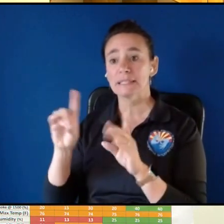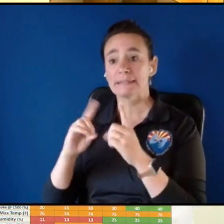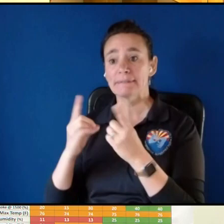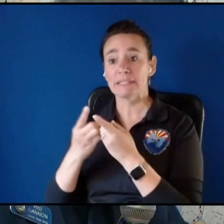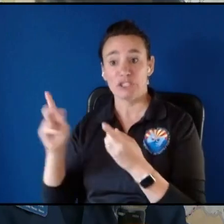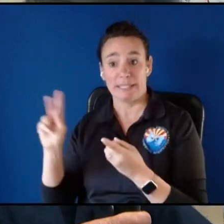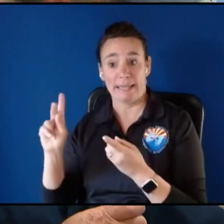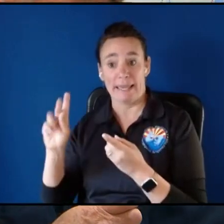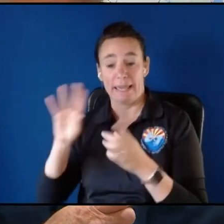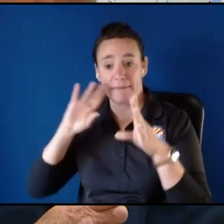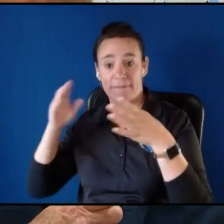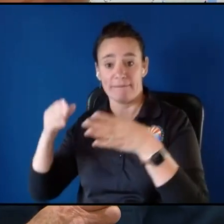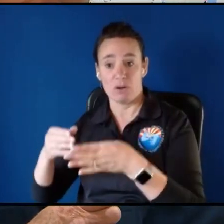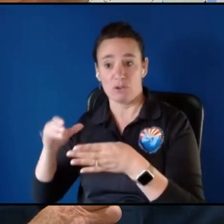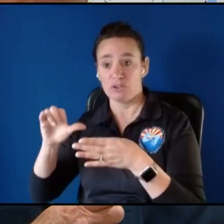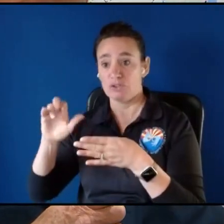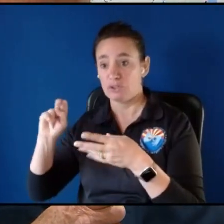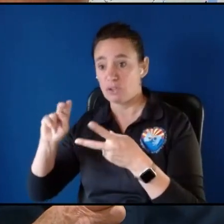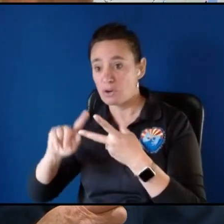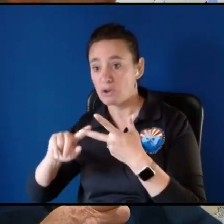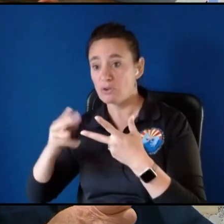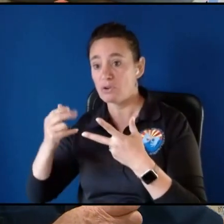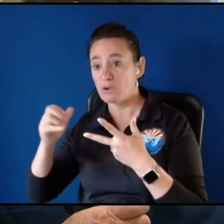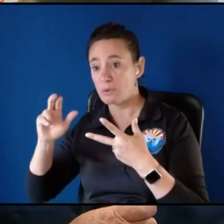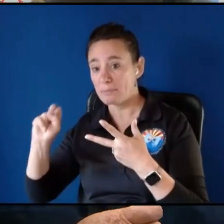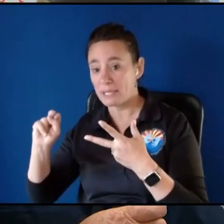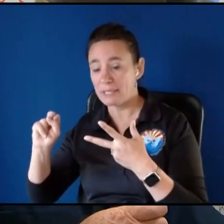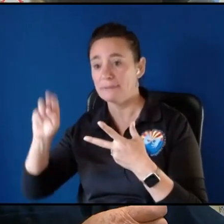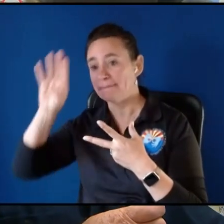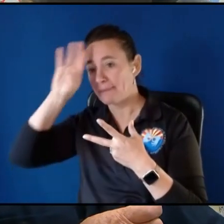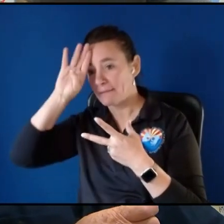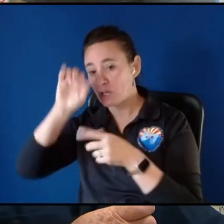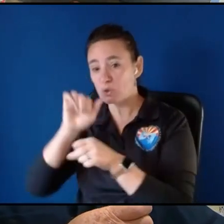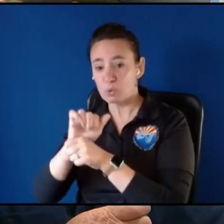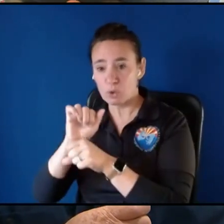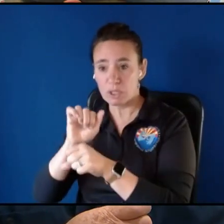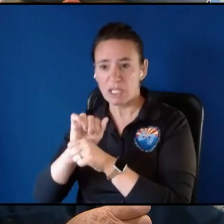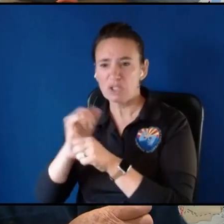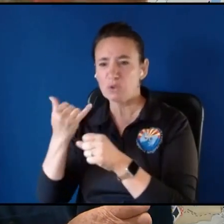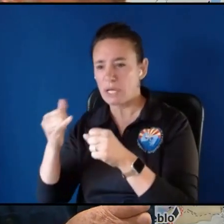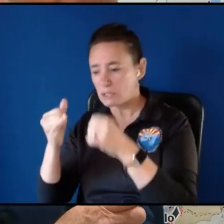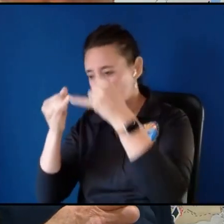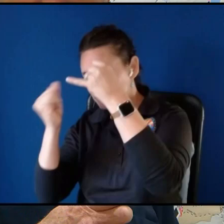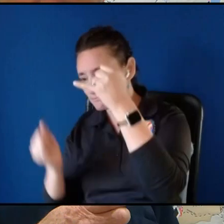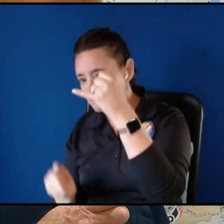Holman. We've got crews in there working trying to cool out that edge and make sure that it stays in place as well.